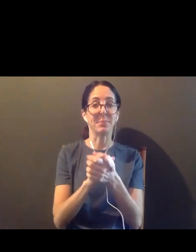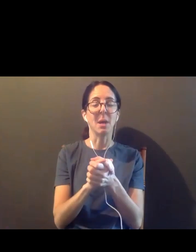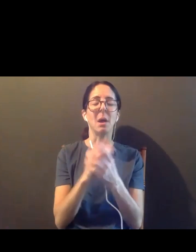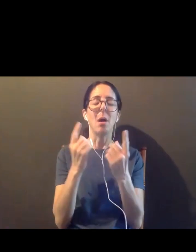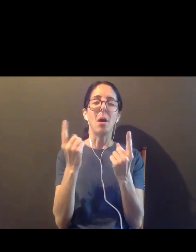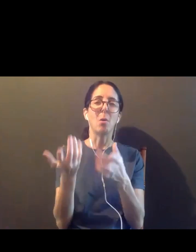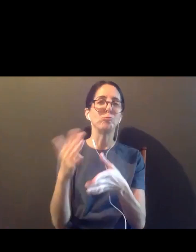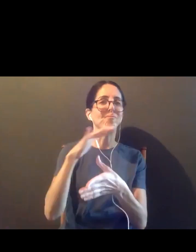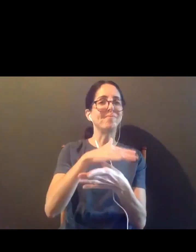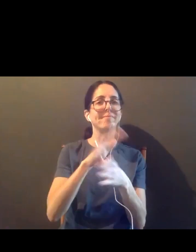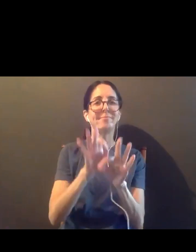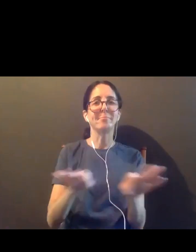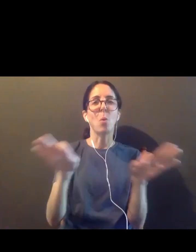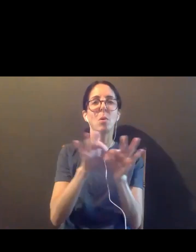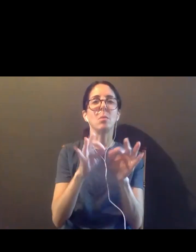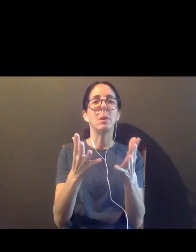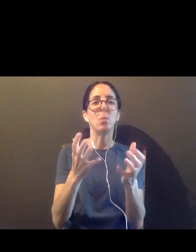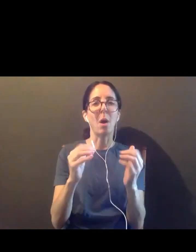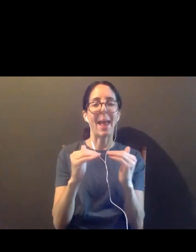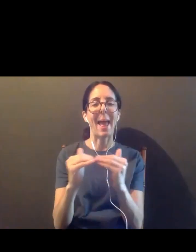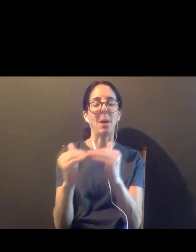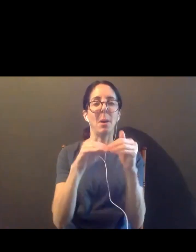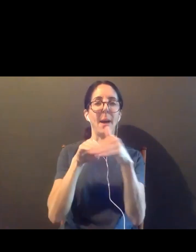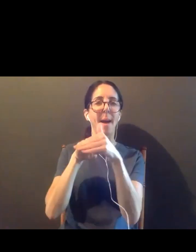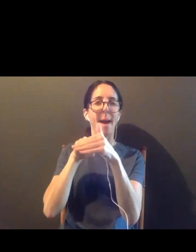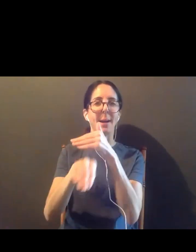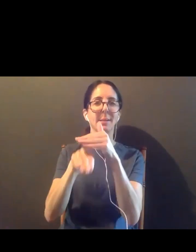that we’re allowing equitable access to participate.